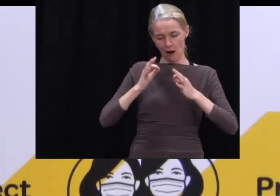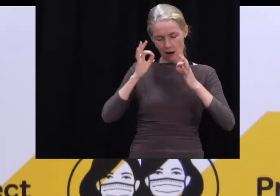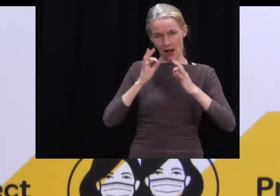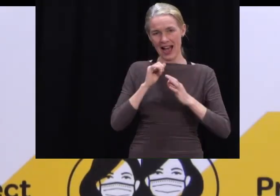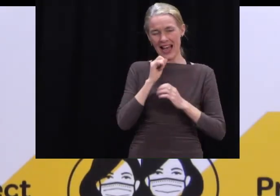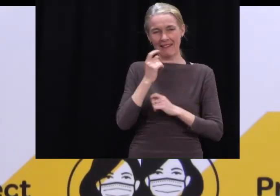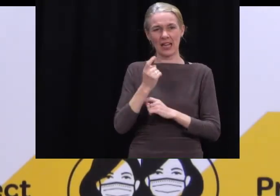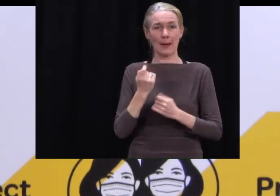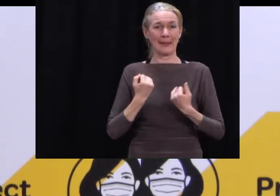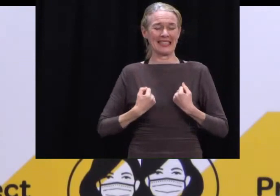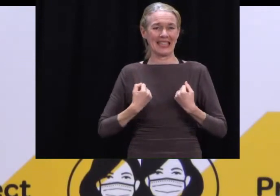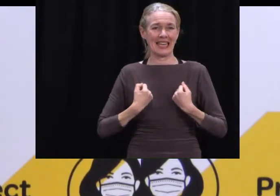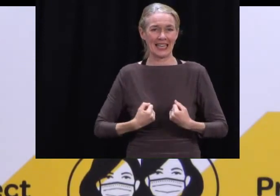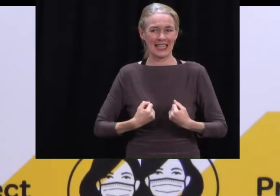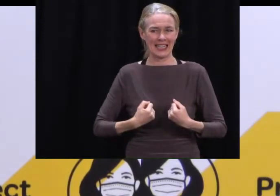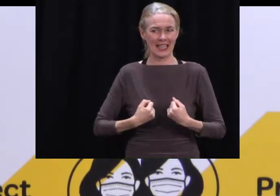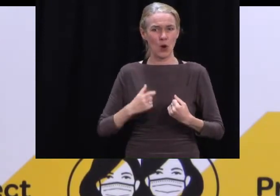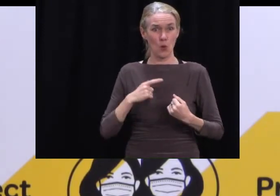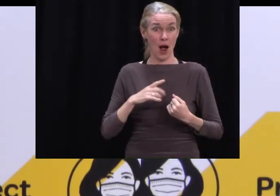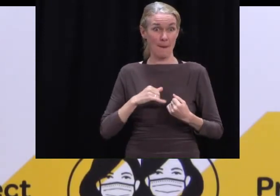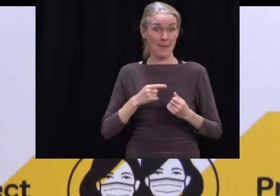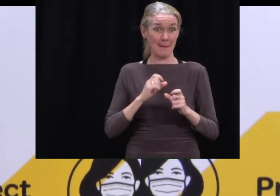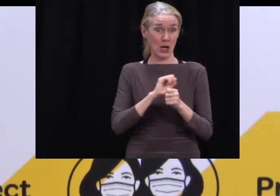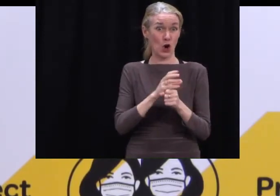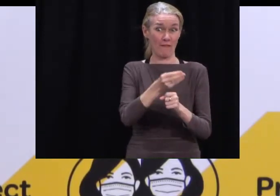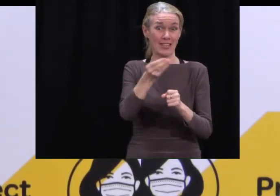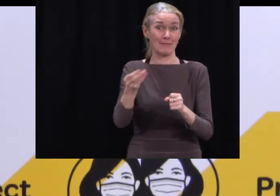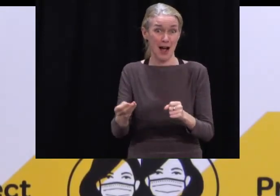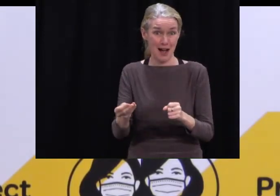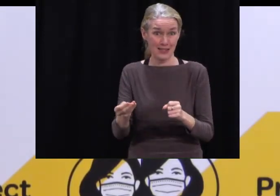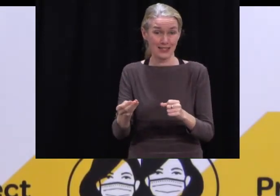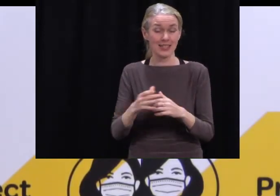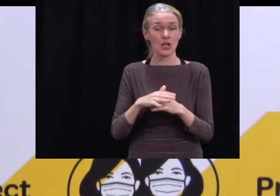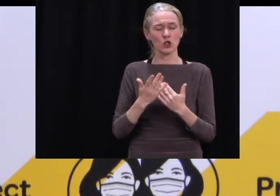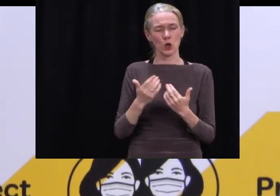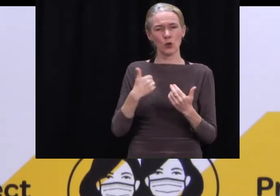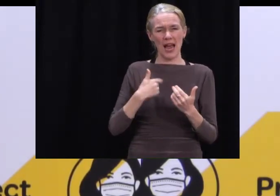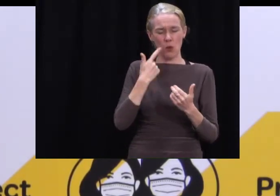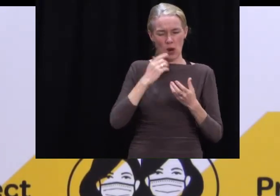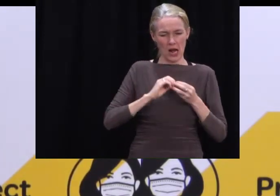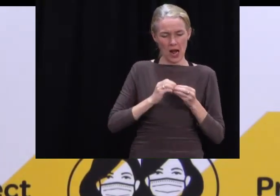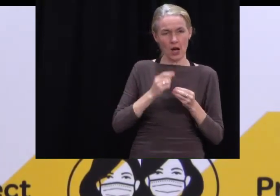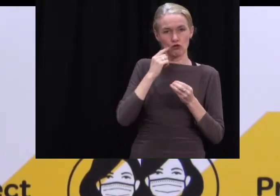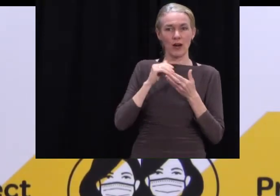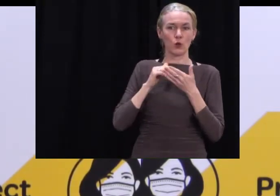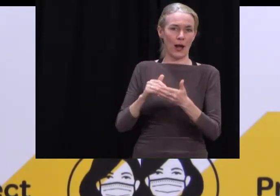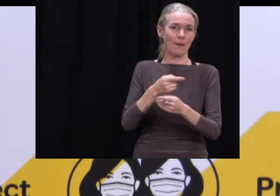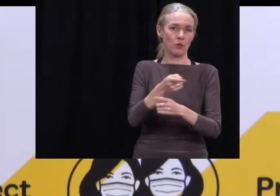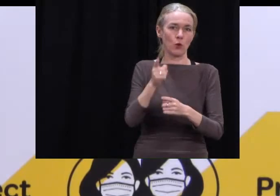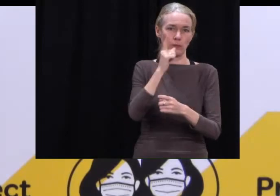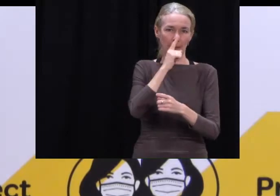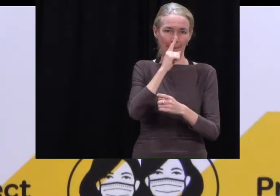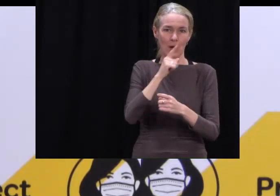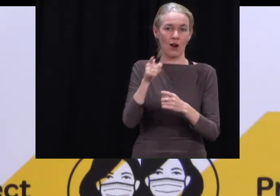continue to keep an eye on your symptoms, try to get back into those bubbles as much as you're able. We are there to support